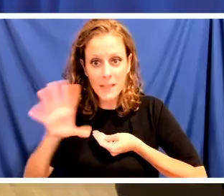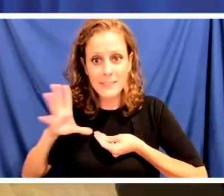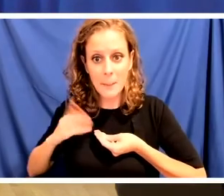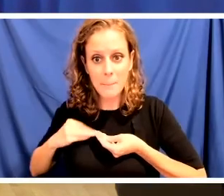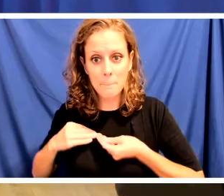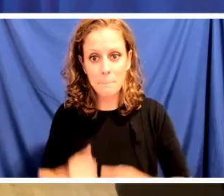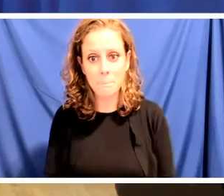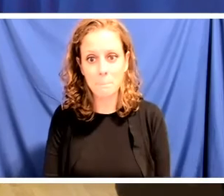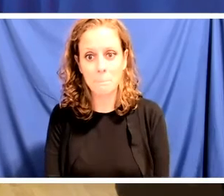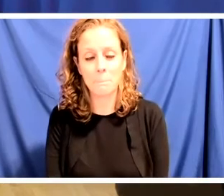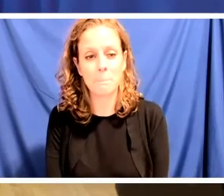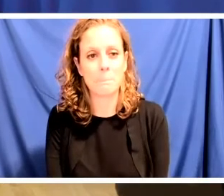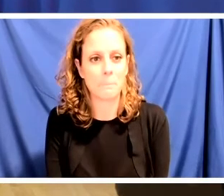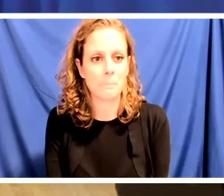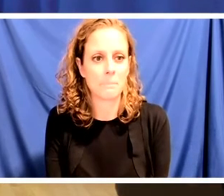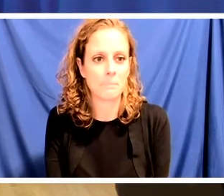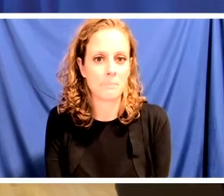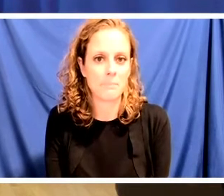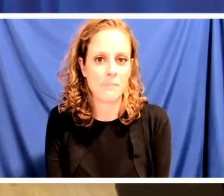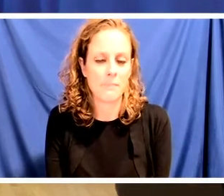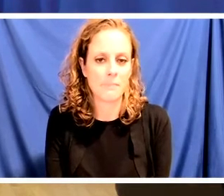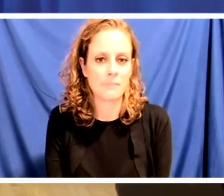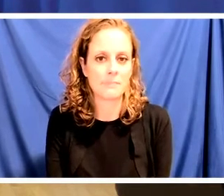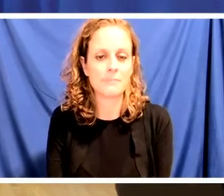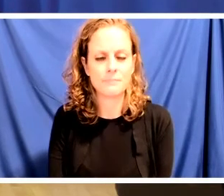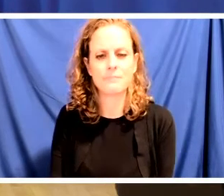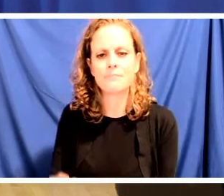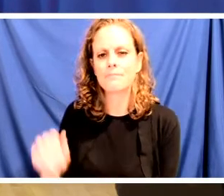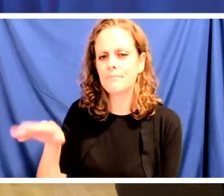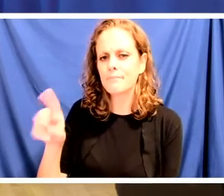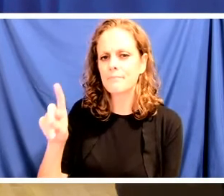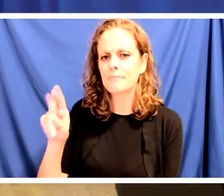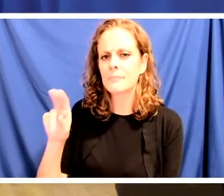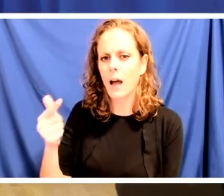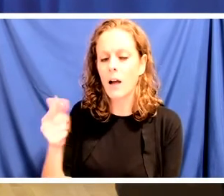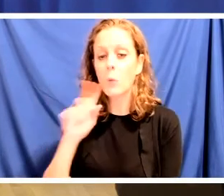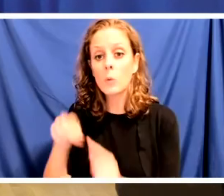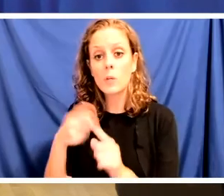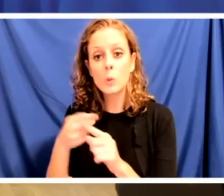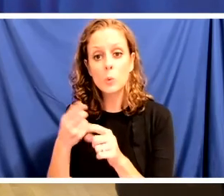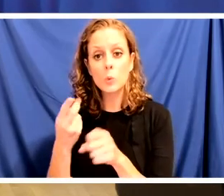So Doug when we're using either the district our tool or the the the map attitude.